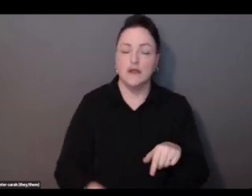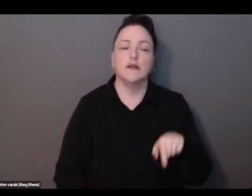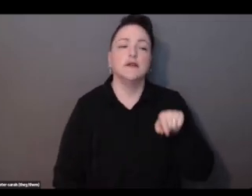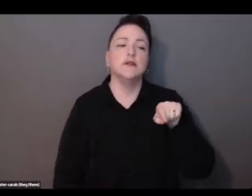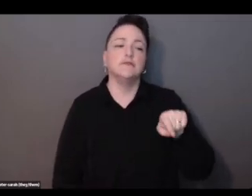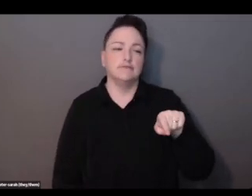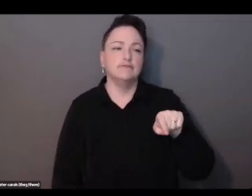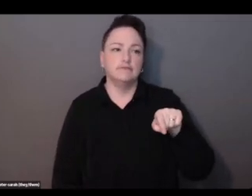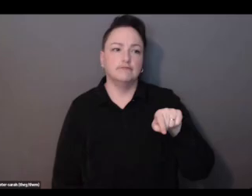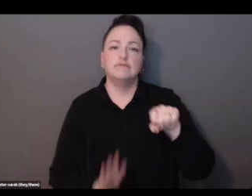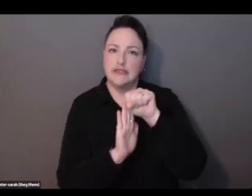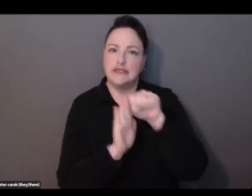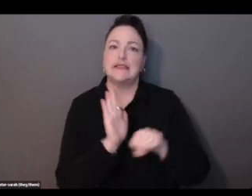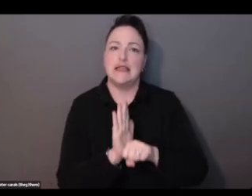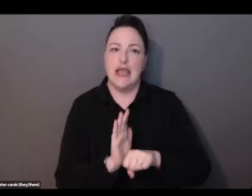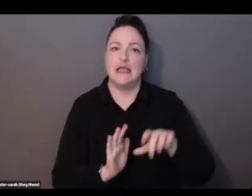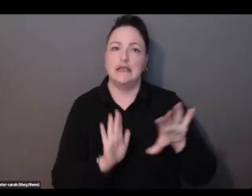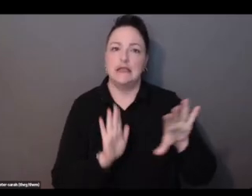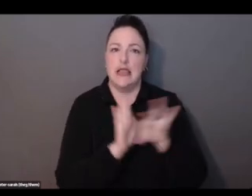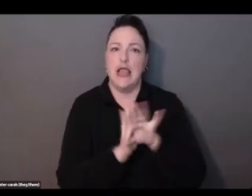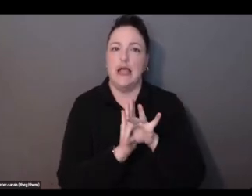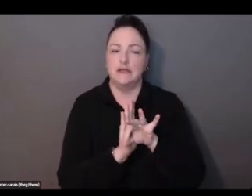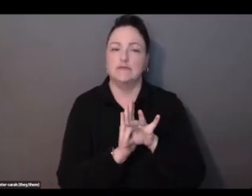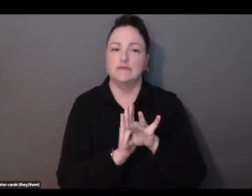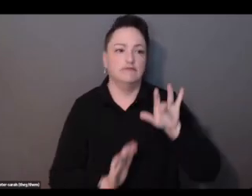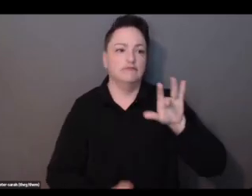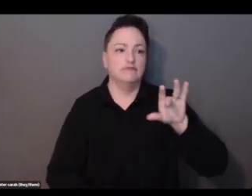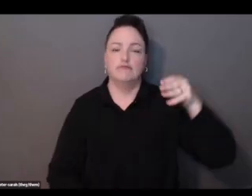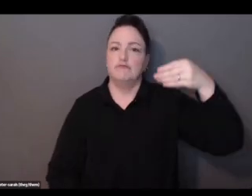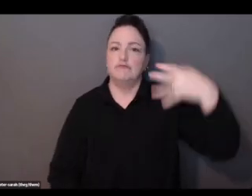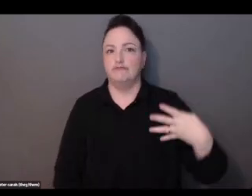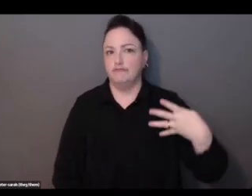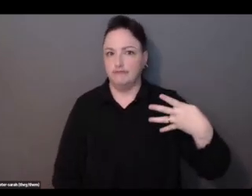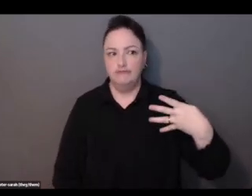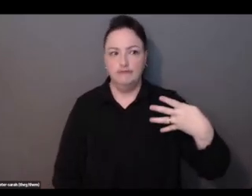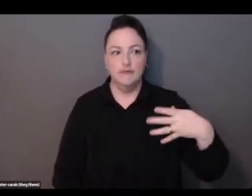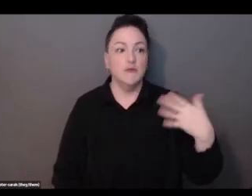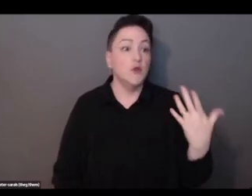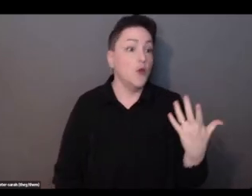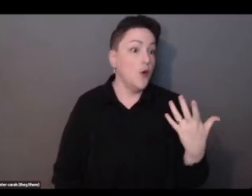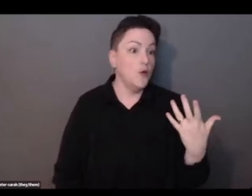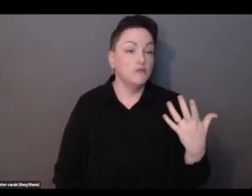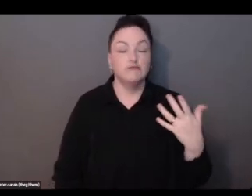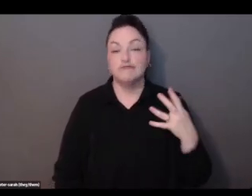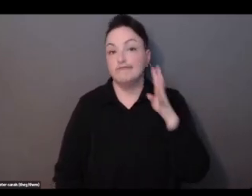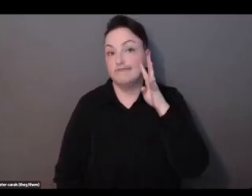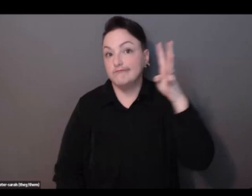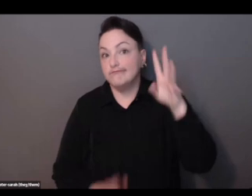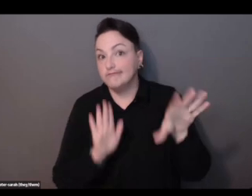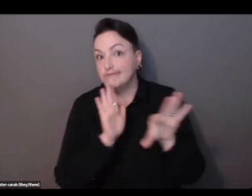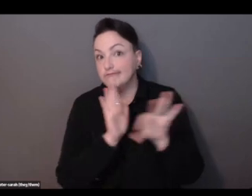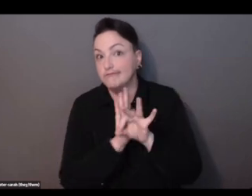You can choose, let's say, Georgia. Now you're going to see that only Georgia